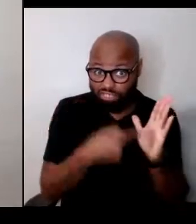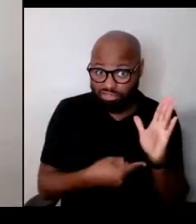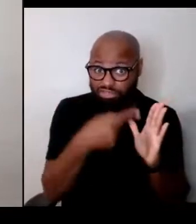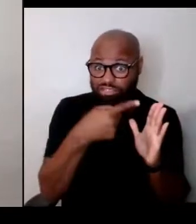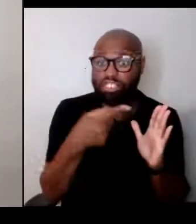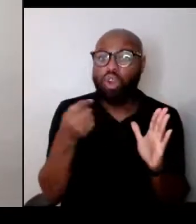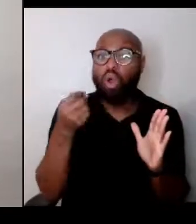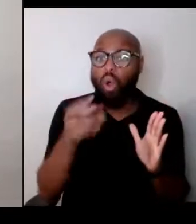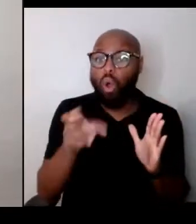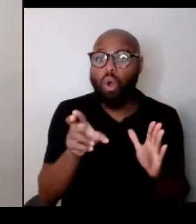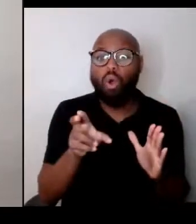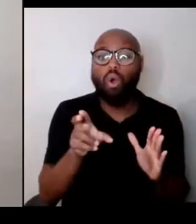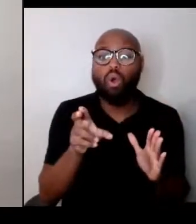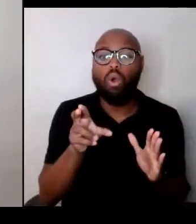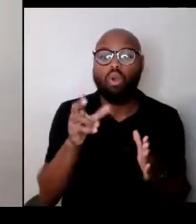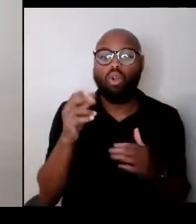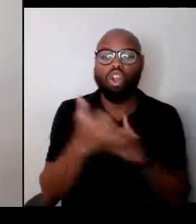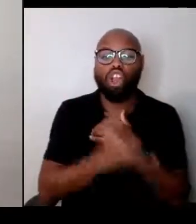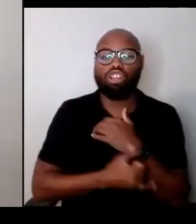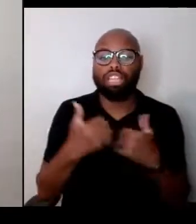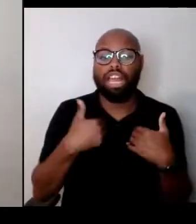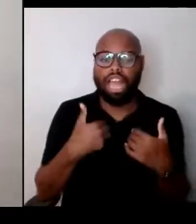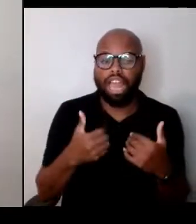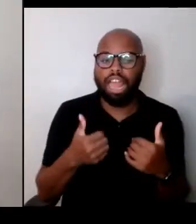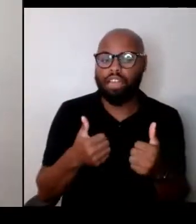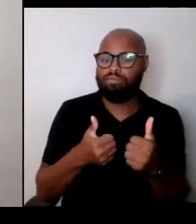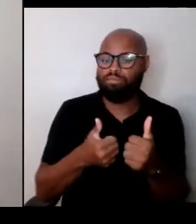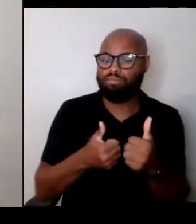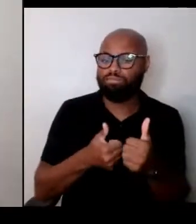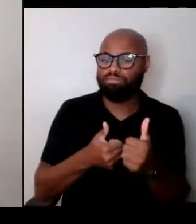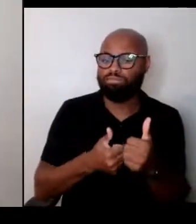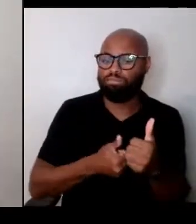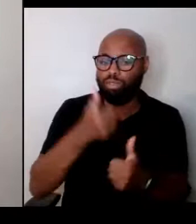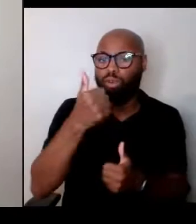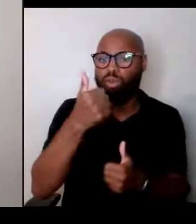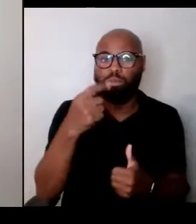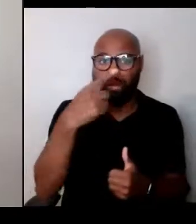predominantly Black, population on that list?